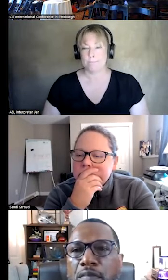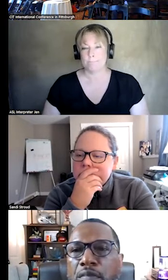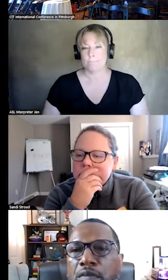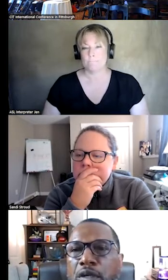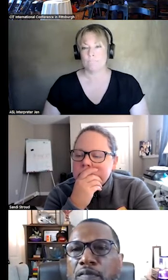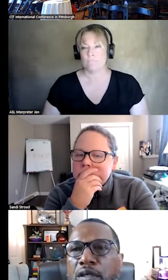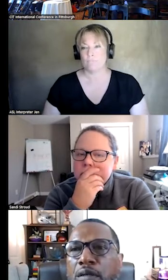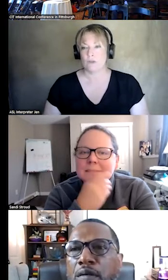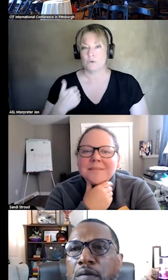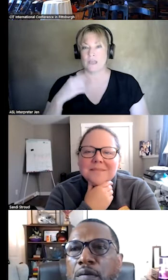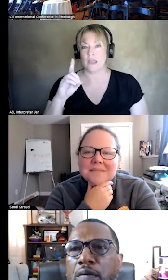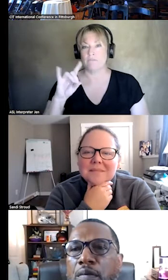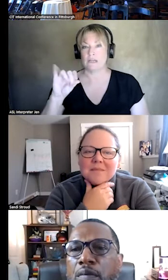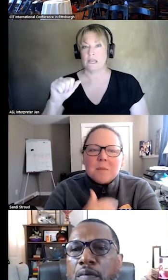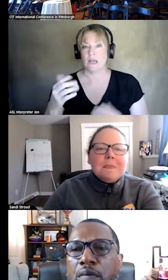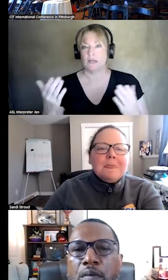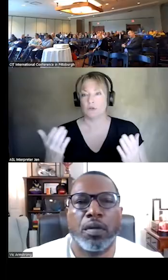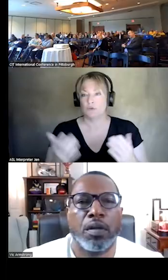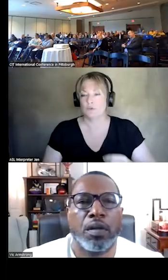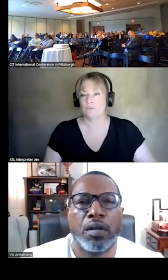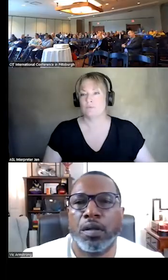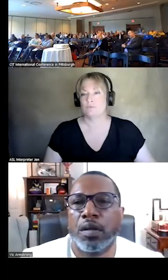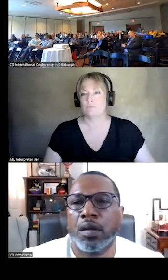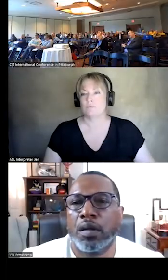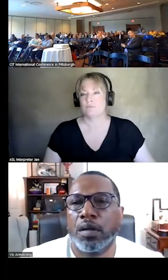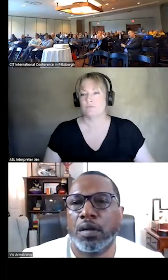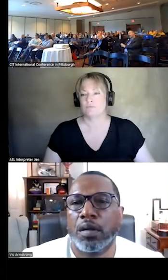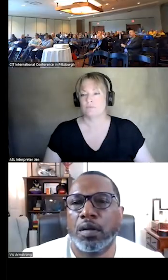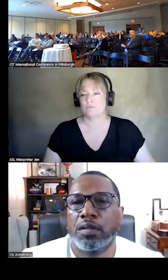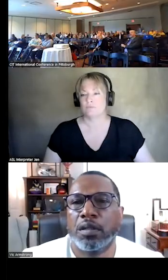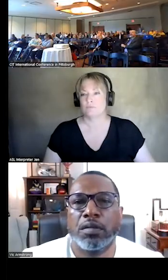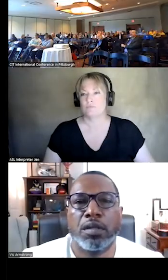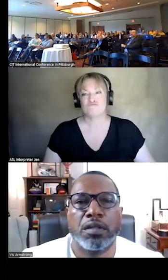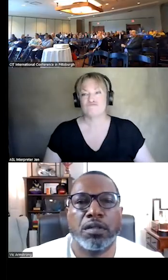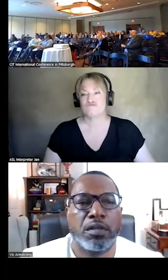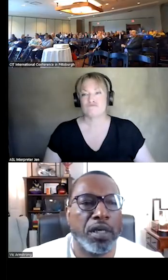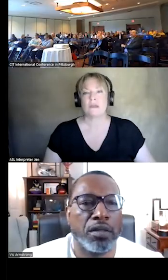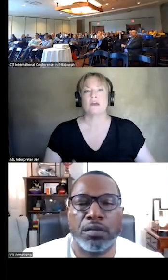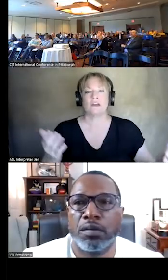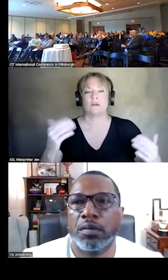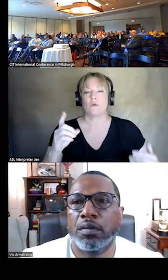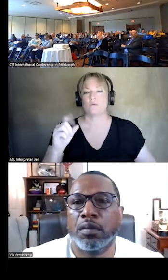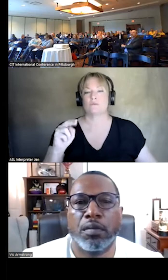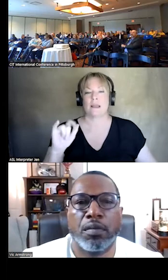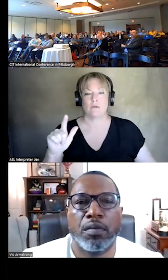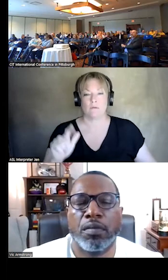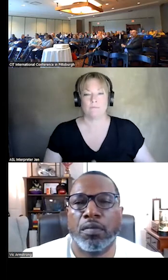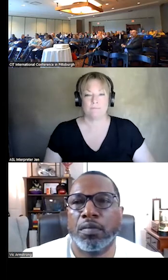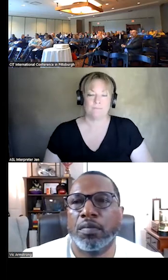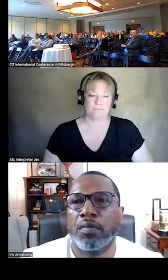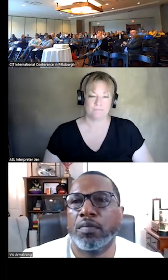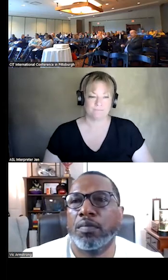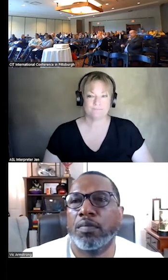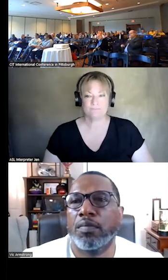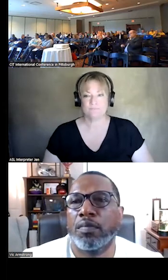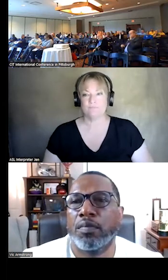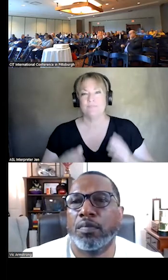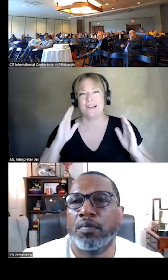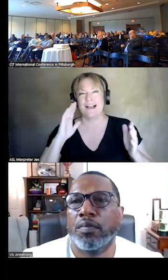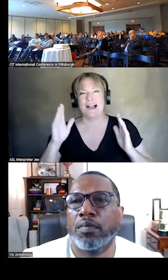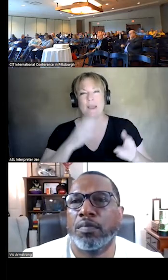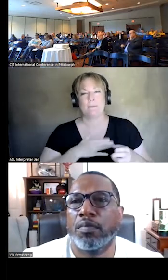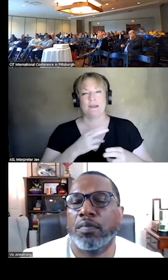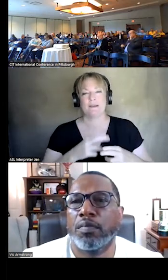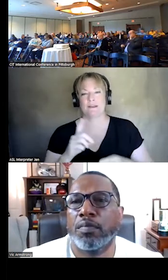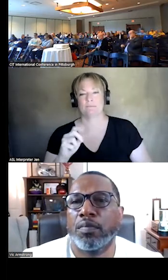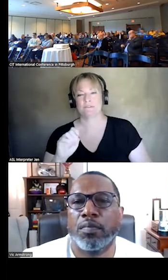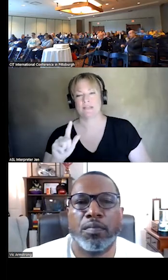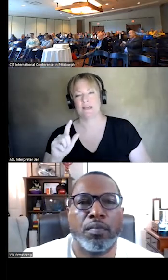DO WE HAVE DIA? LET'S GO THEN TO DANIEL. >> HI, DAN GERAR TK FPL, PRESIDENT